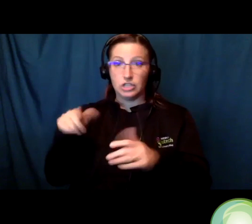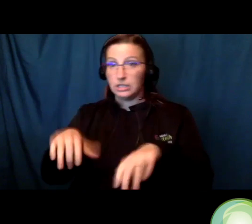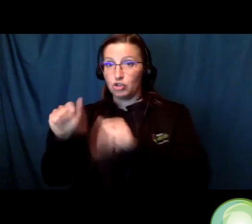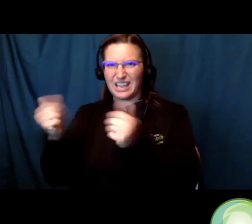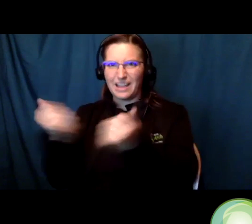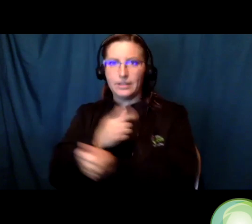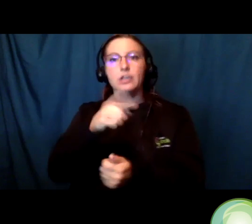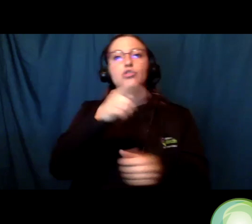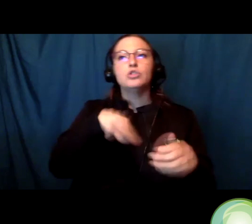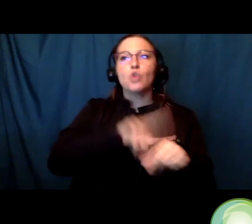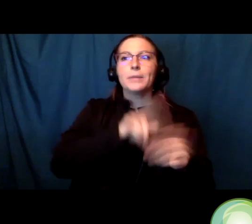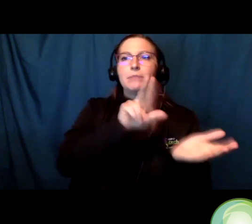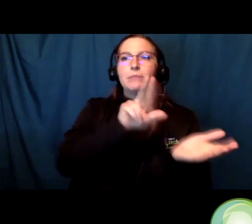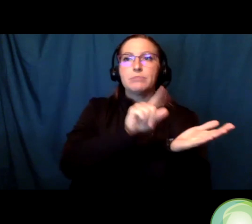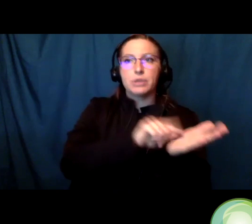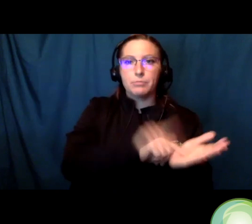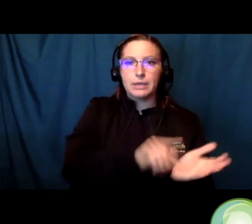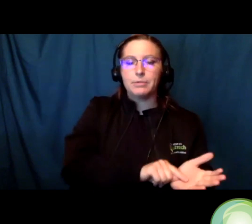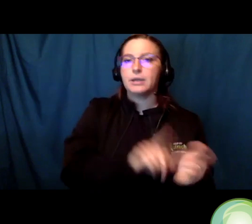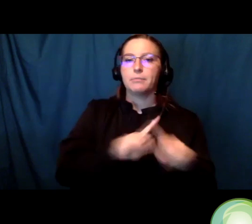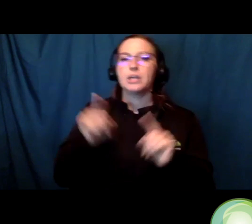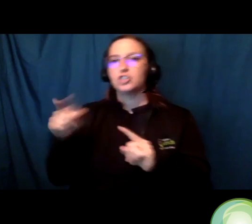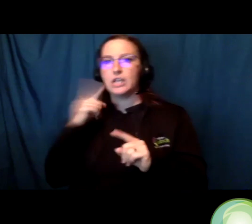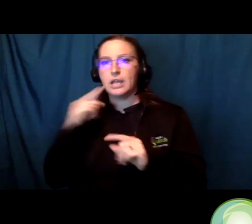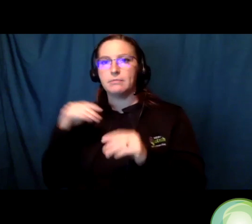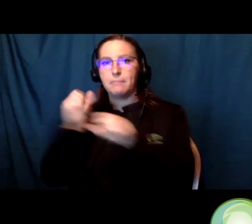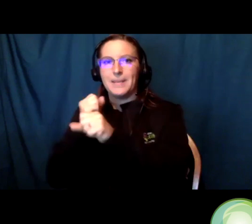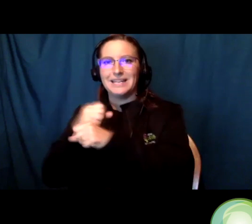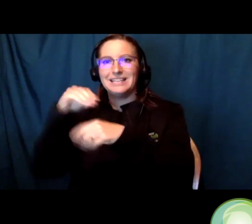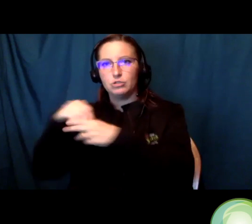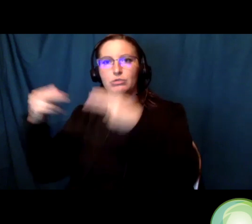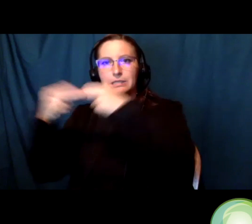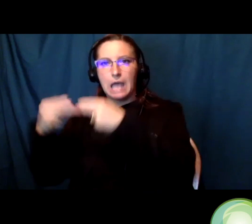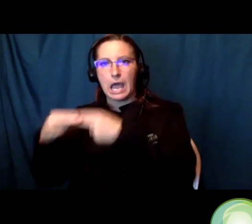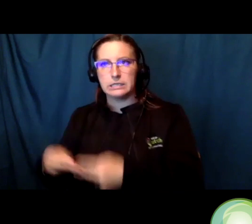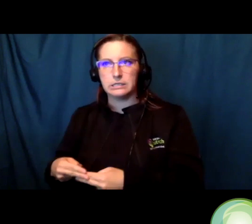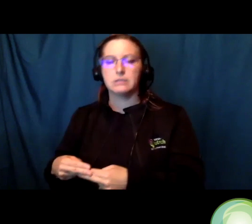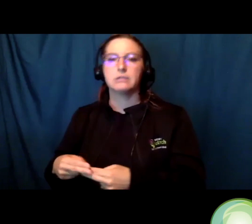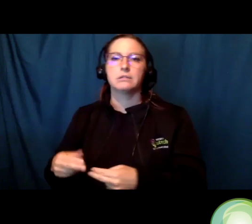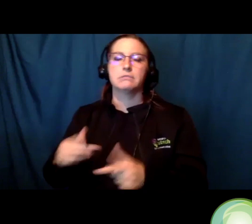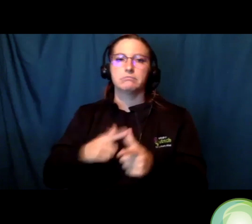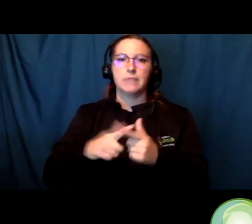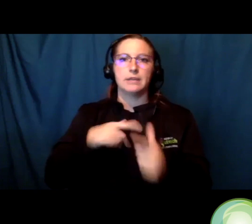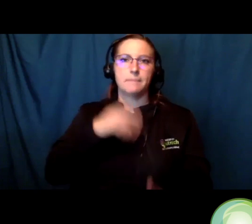she had put it into like a slide format and so the parents could have that to